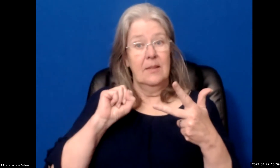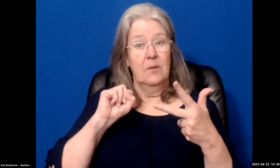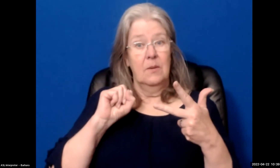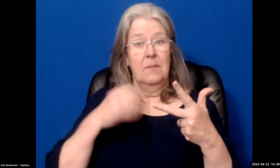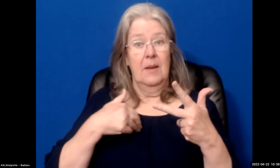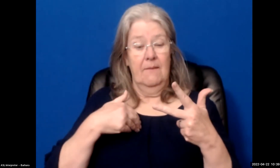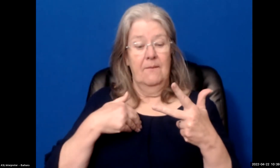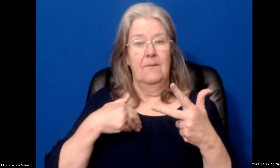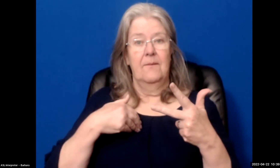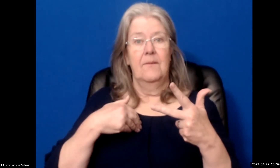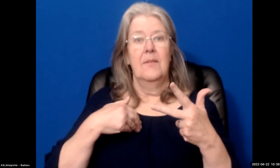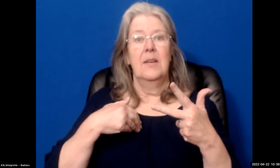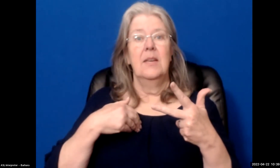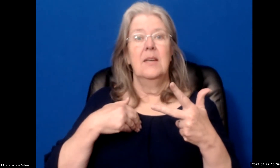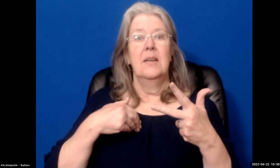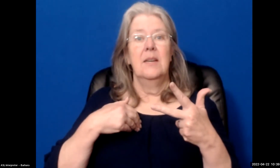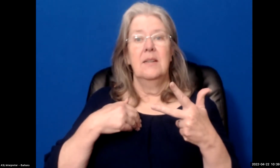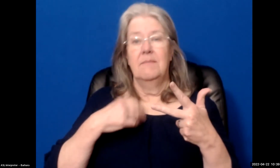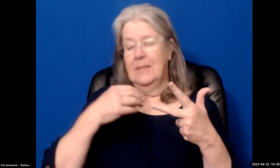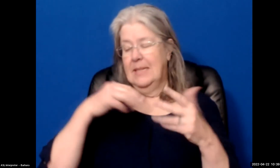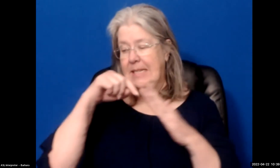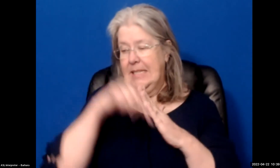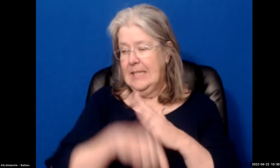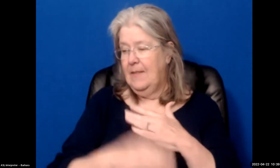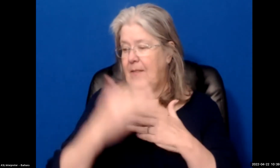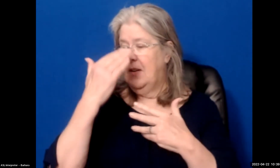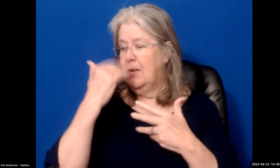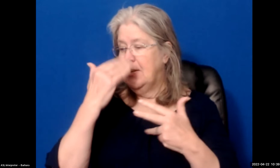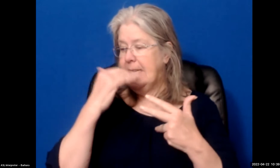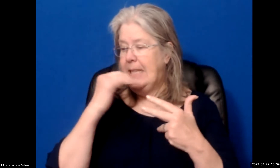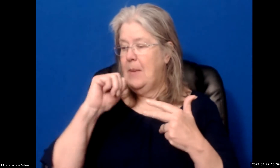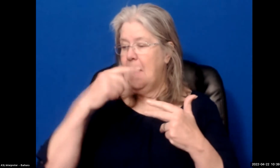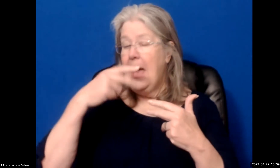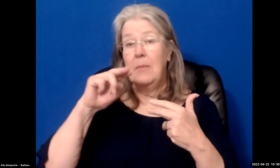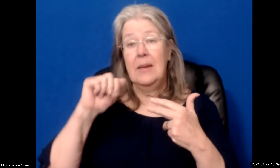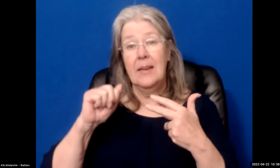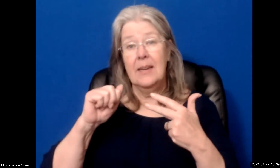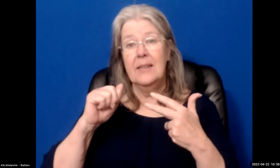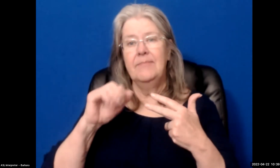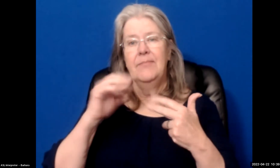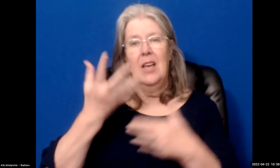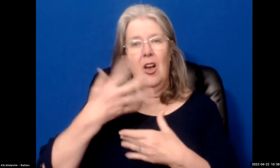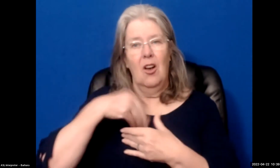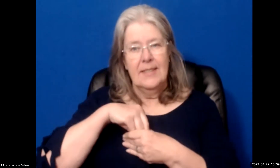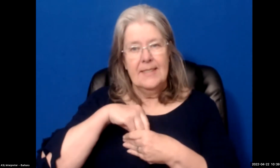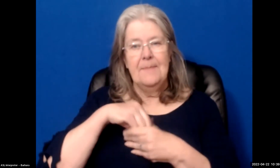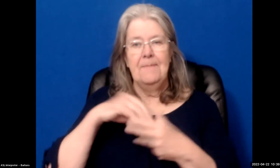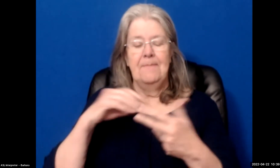lung issues, severe sleep apnea, and autism. My daughter has --